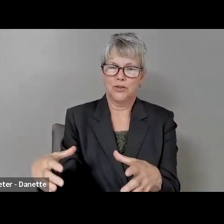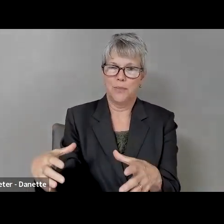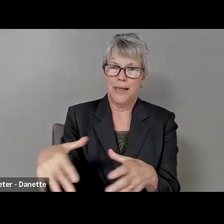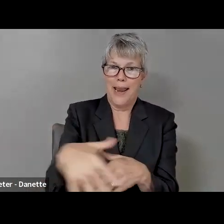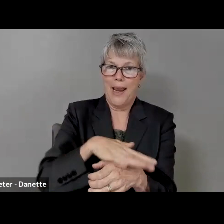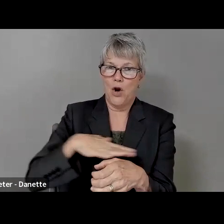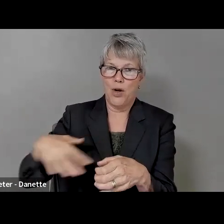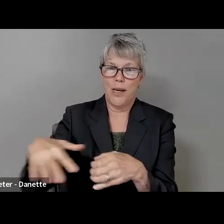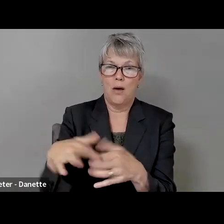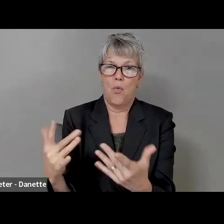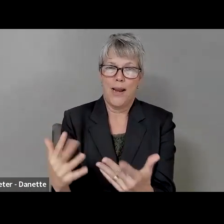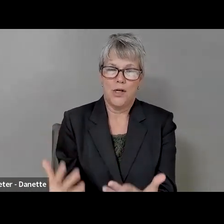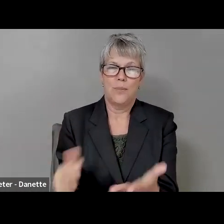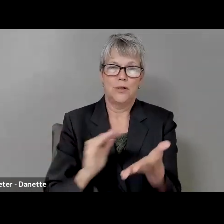Kelly Crosbie (she/her): versus those who are not ready for discharge.